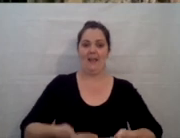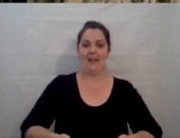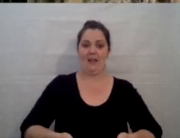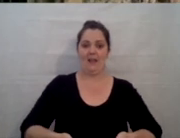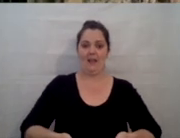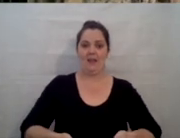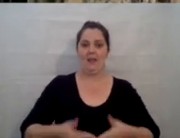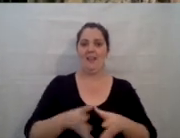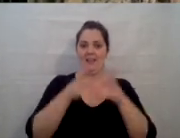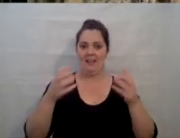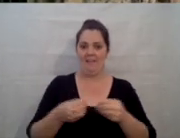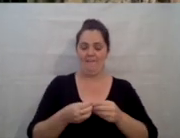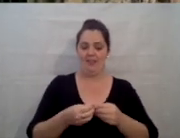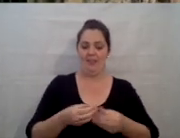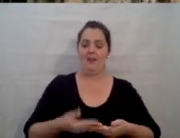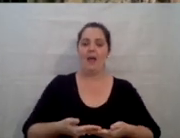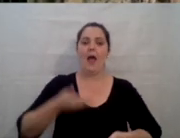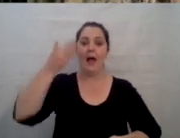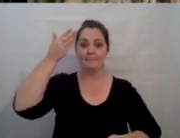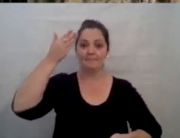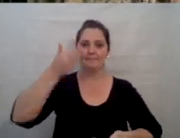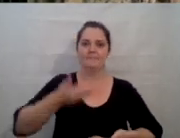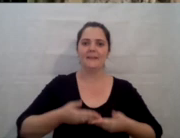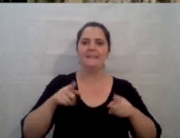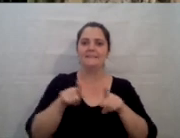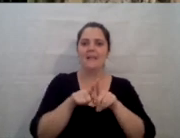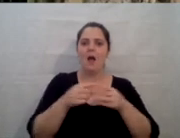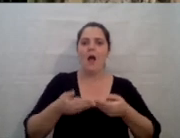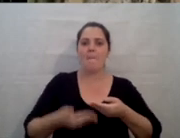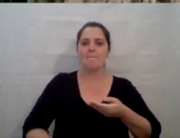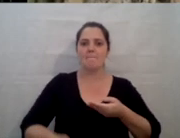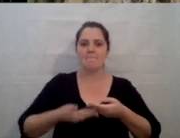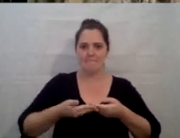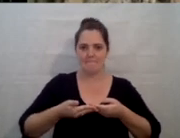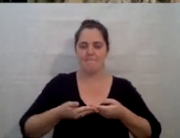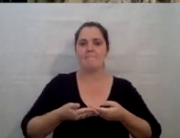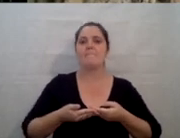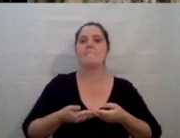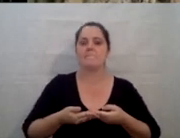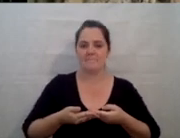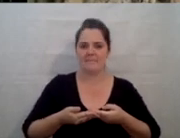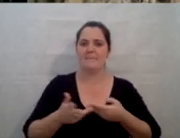is equal to everything from there to the bottom of his feet. And I always encourage my students even when they're first